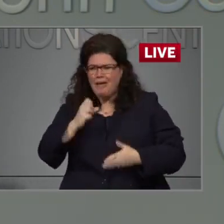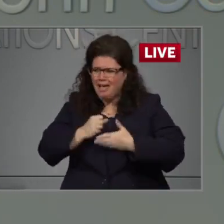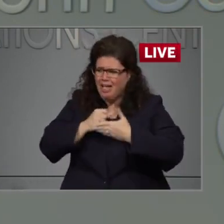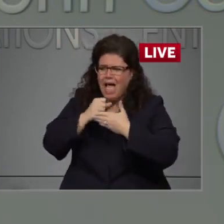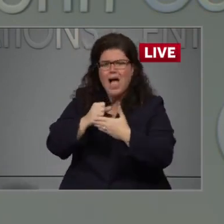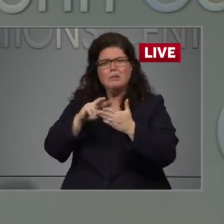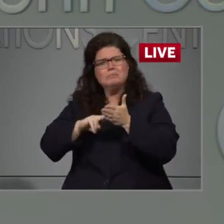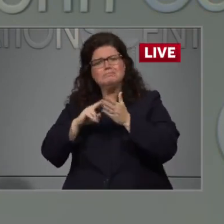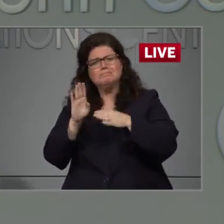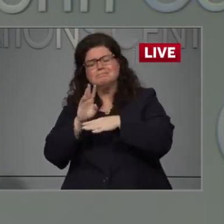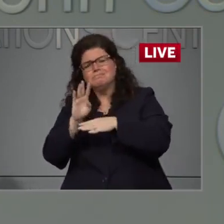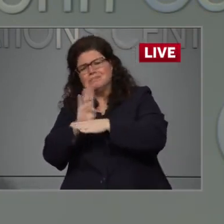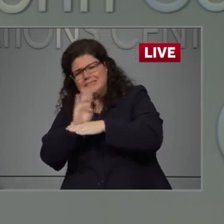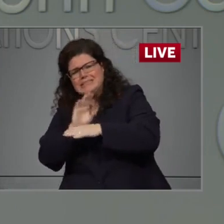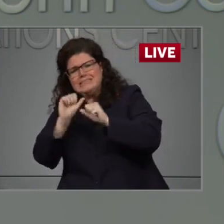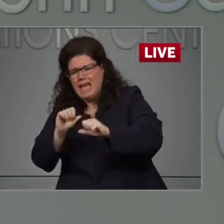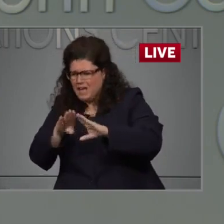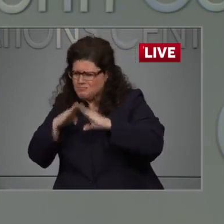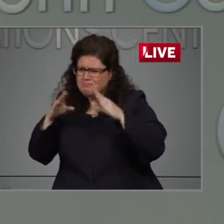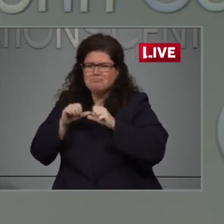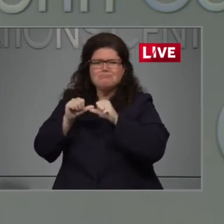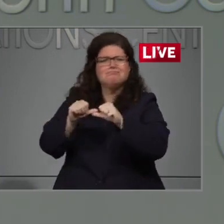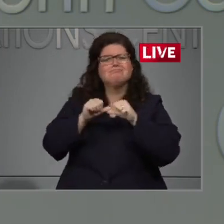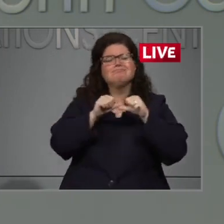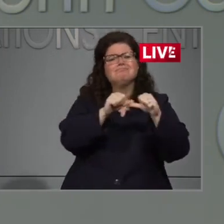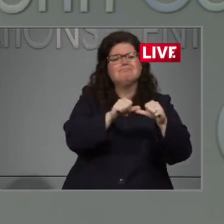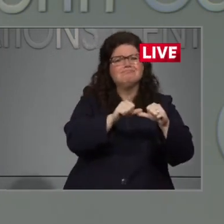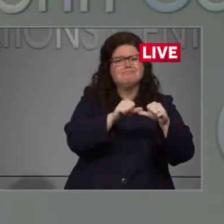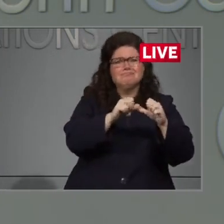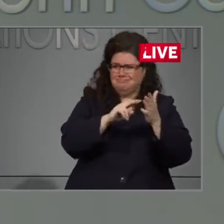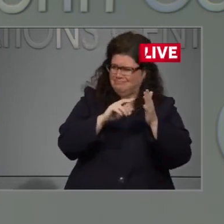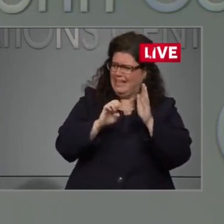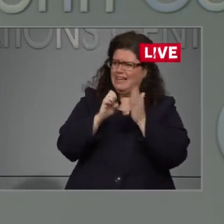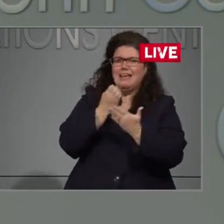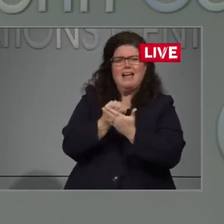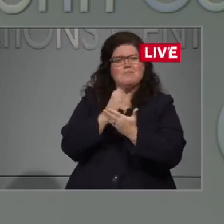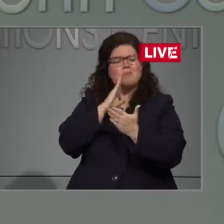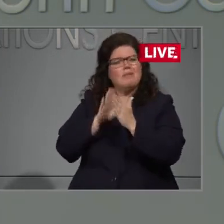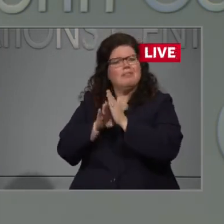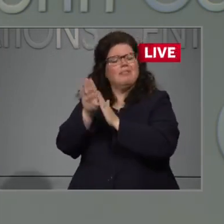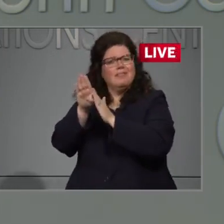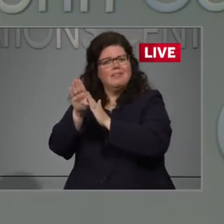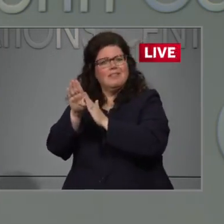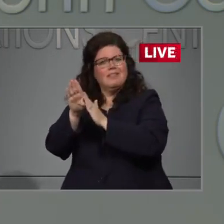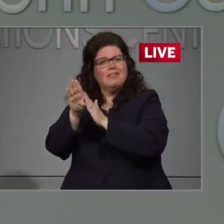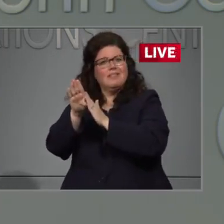MAKING IT SAFER TO SHOP DO BUSINESS AND KEEP OUR SMALL BUSINESSES RUNNING.